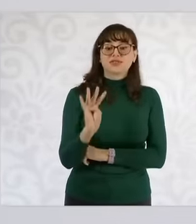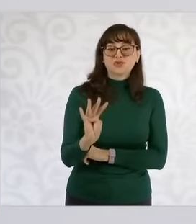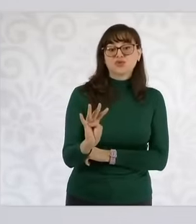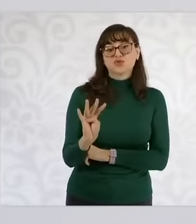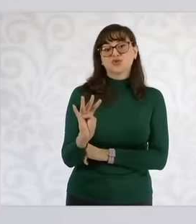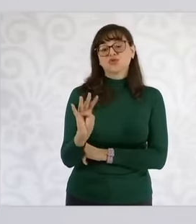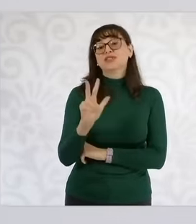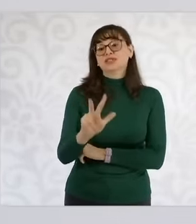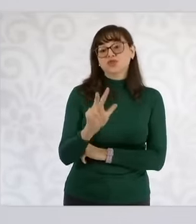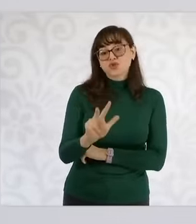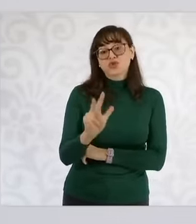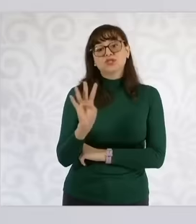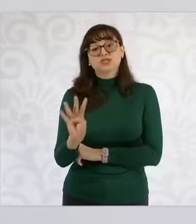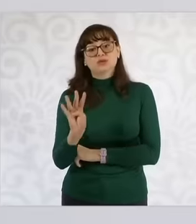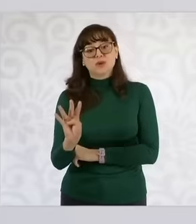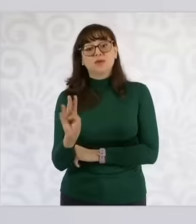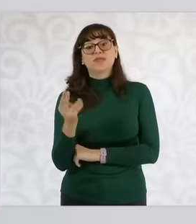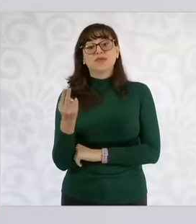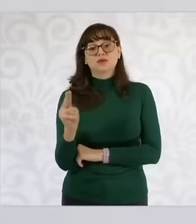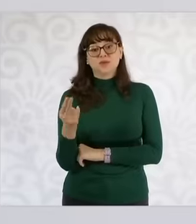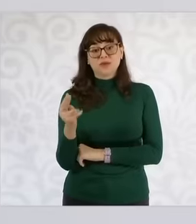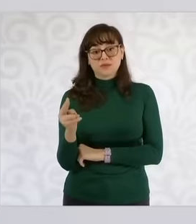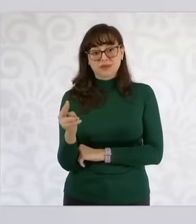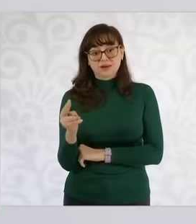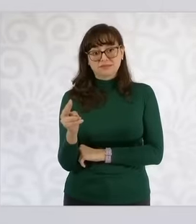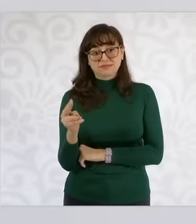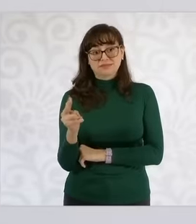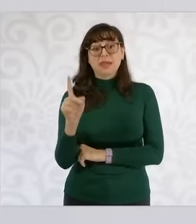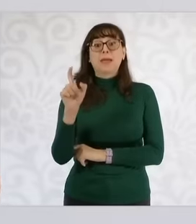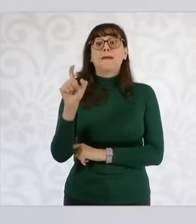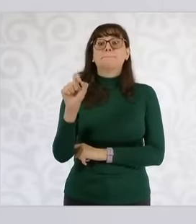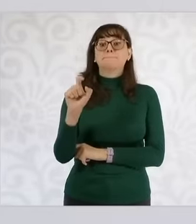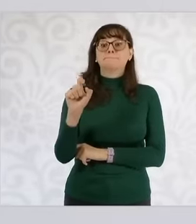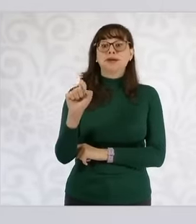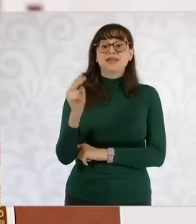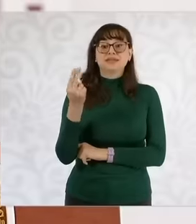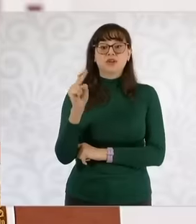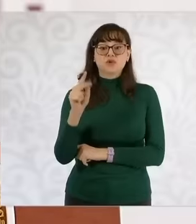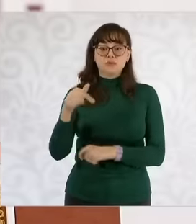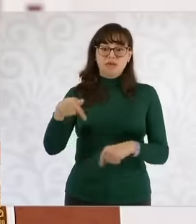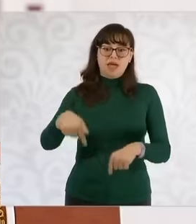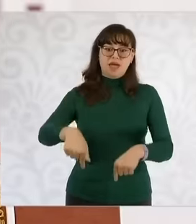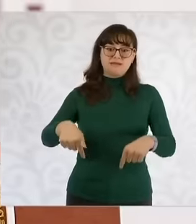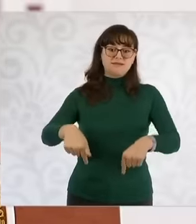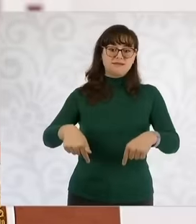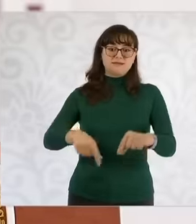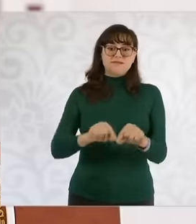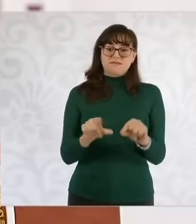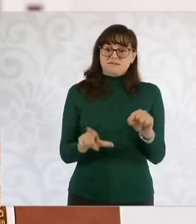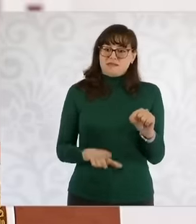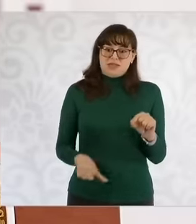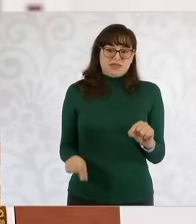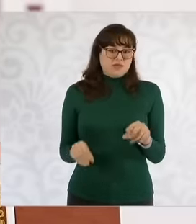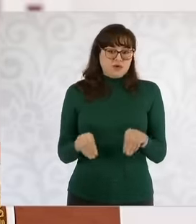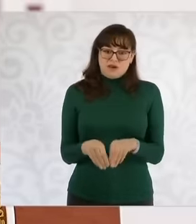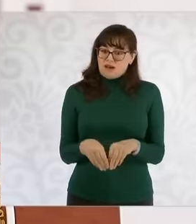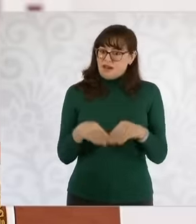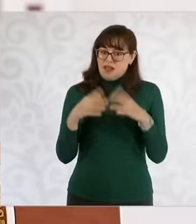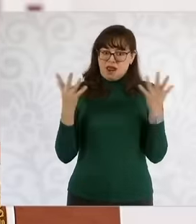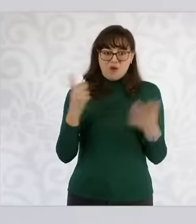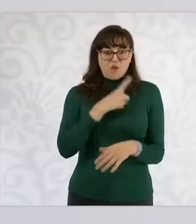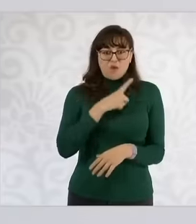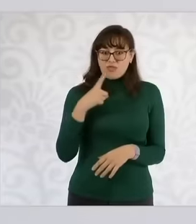November 18 and 19 November 20 For obvious reasons I have to be in Mexico I would be returning on the 19th